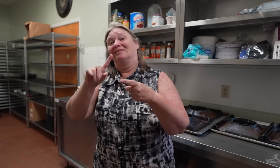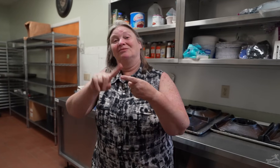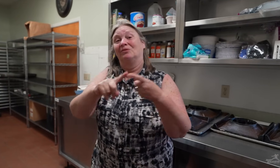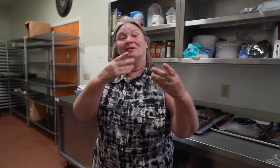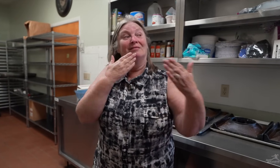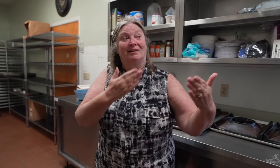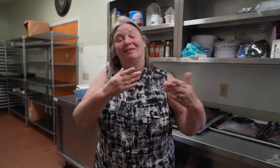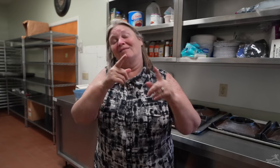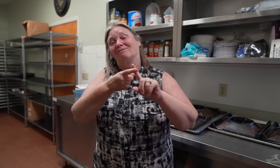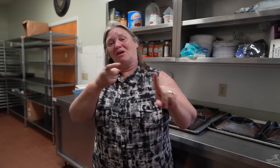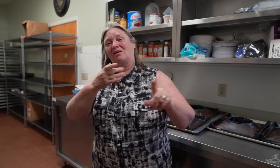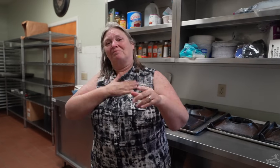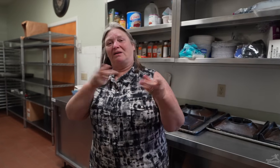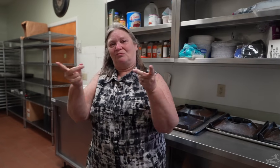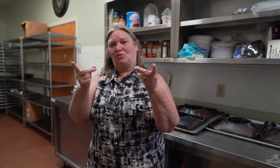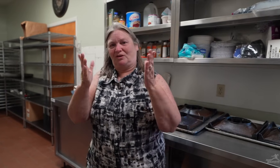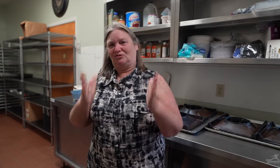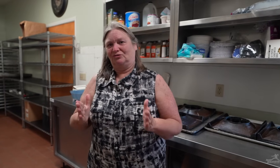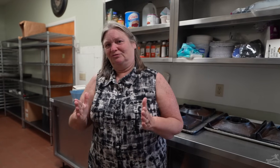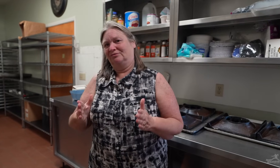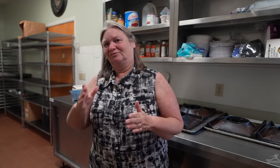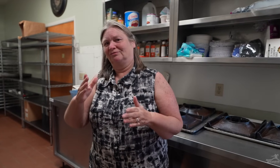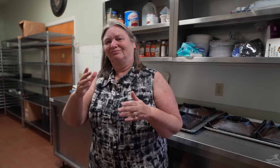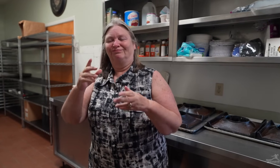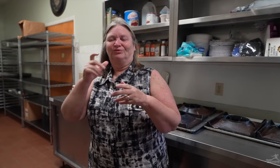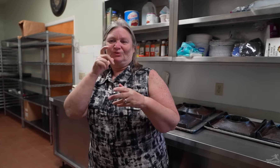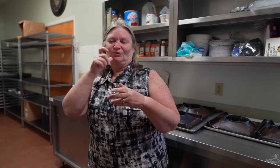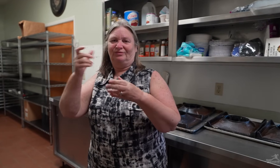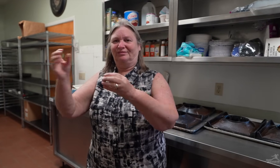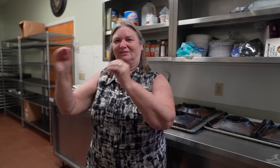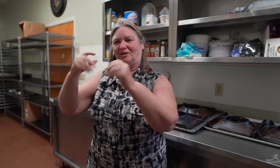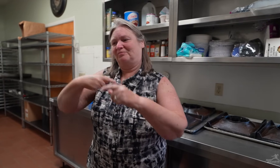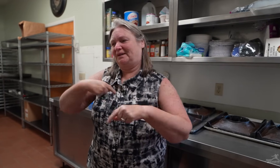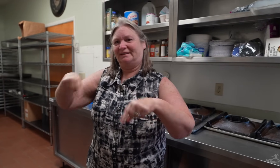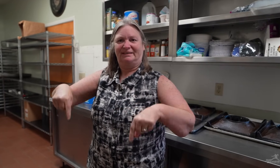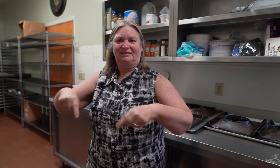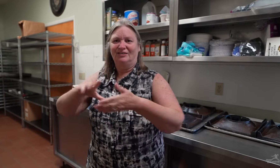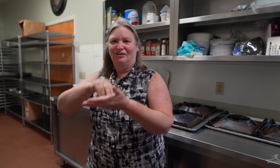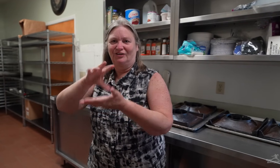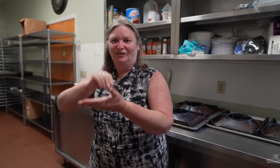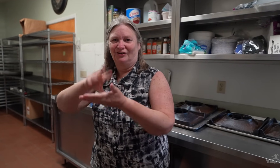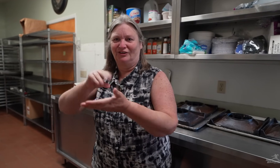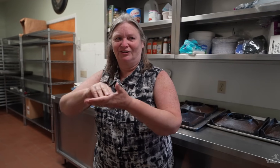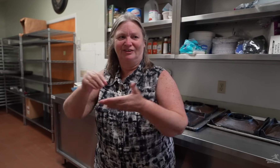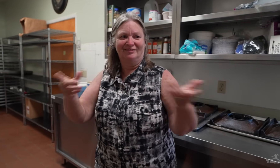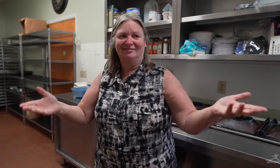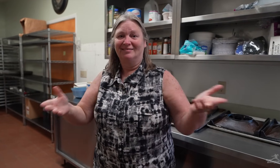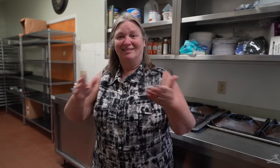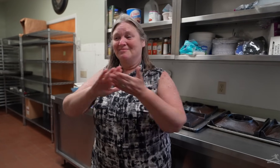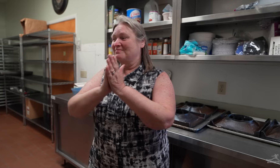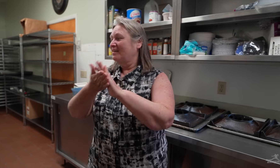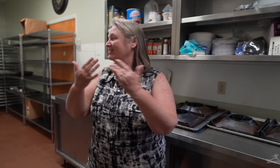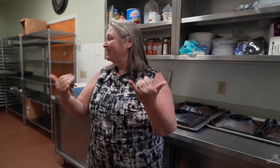Thanks to the director back then, I got into cooking and learned how to run this kitchen.